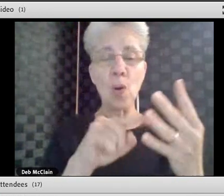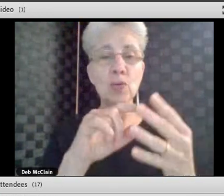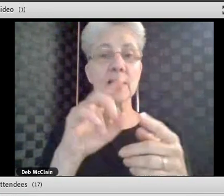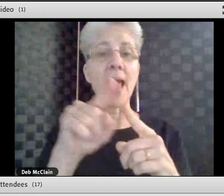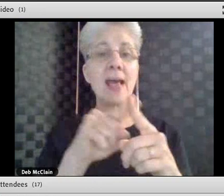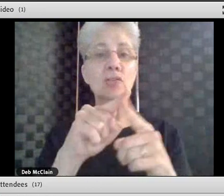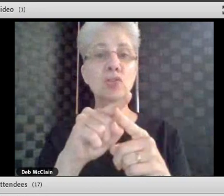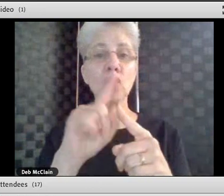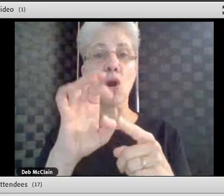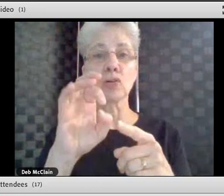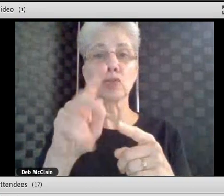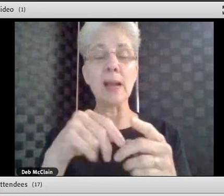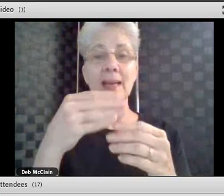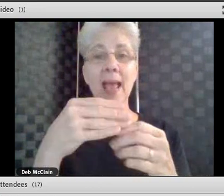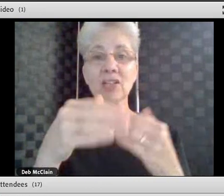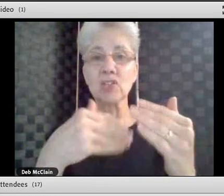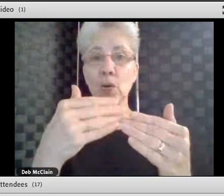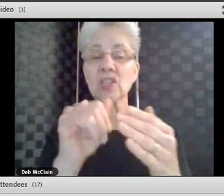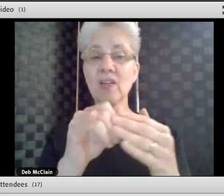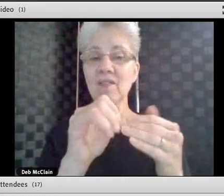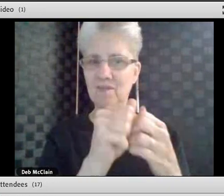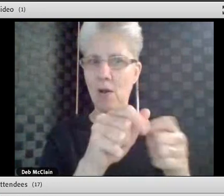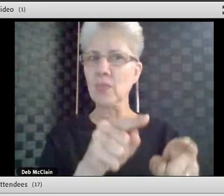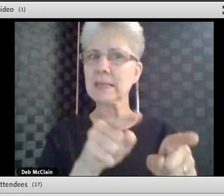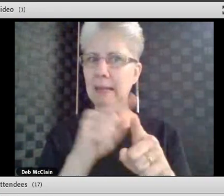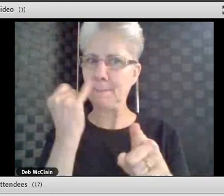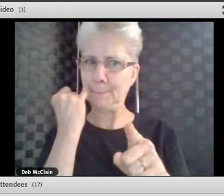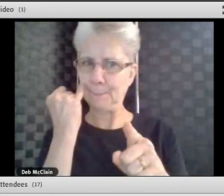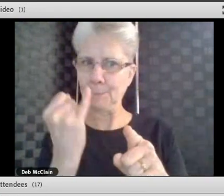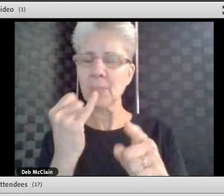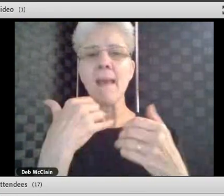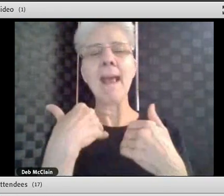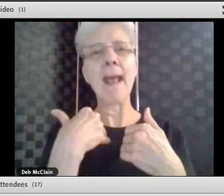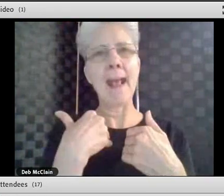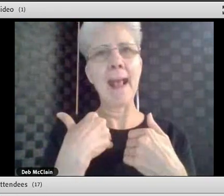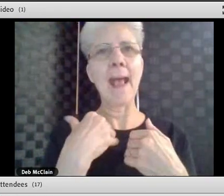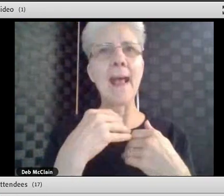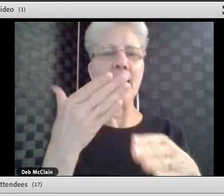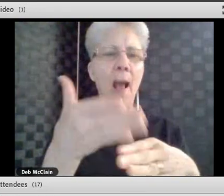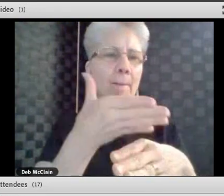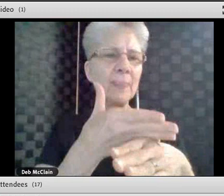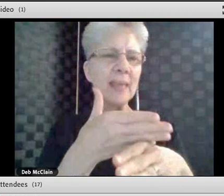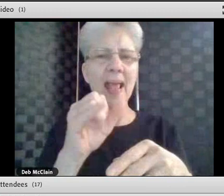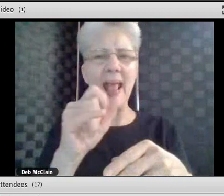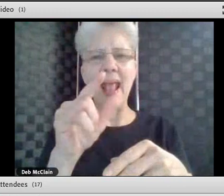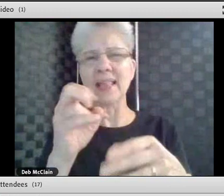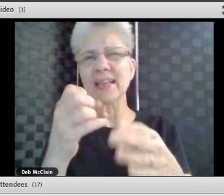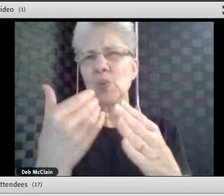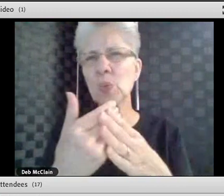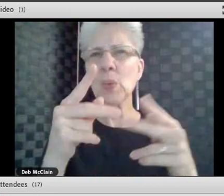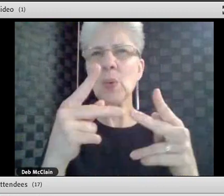followed the same formula, and it had updated aliens, a new kind of Scotty person,